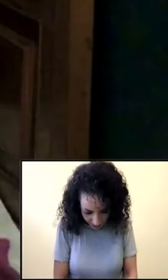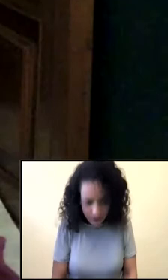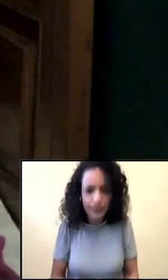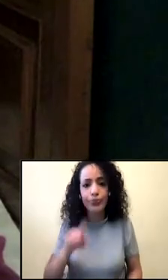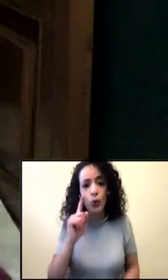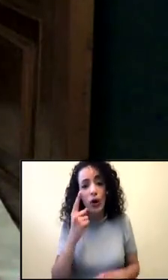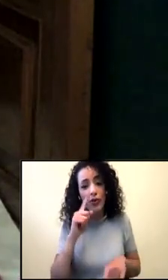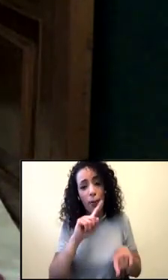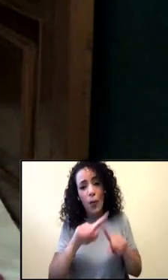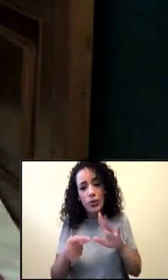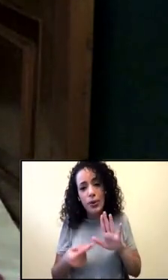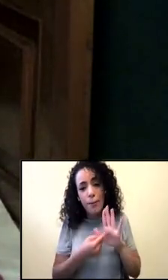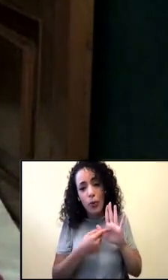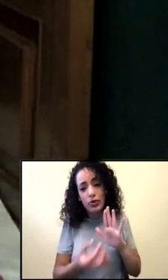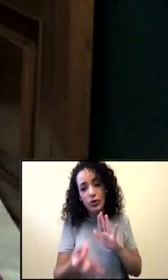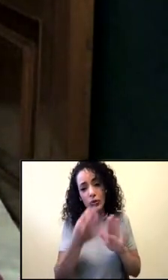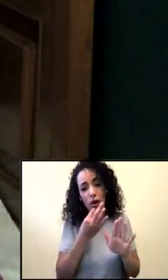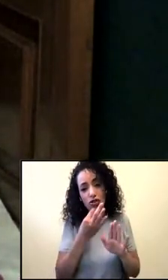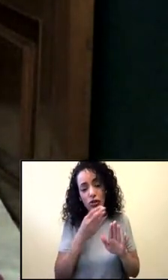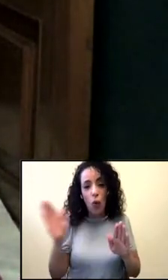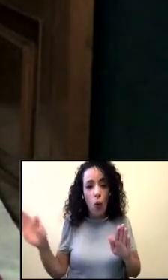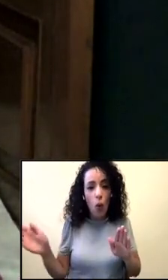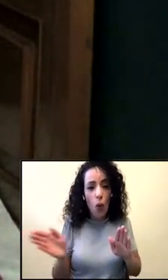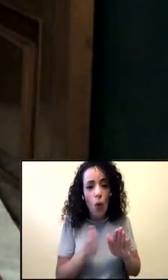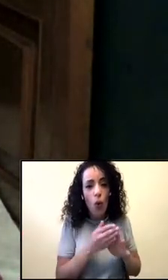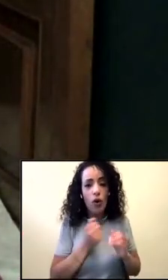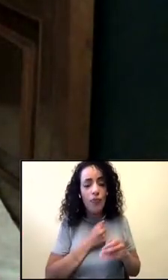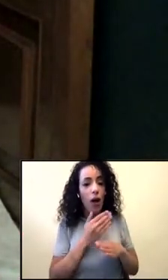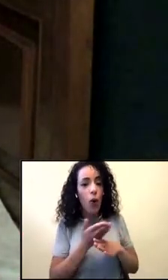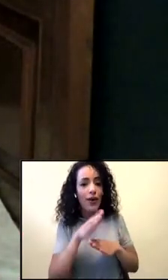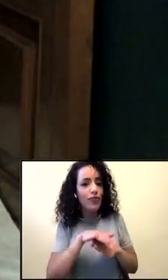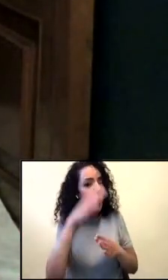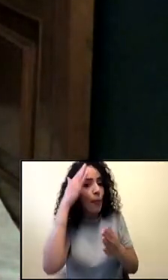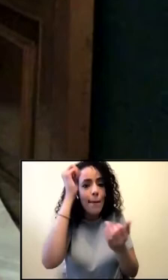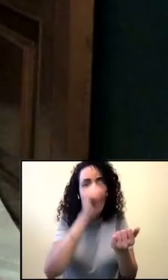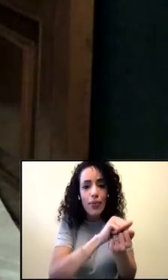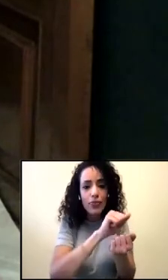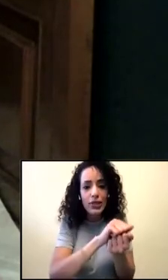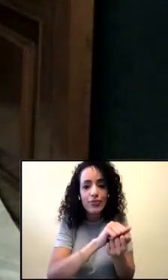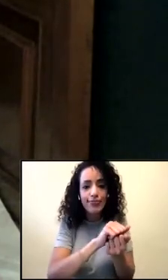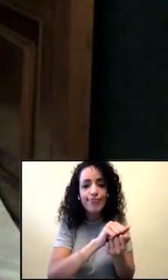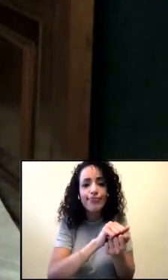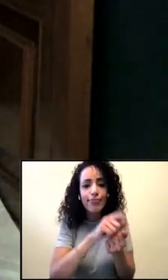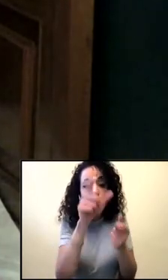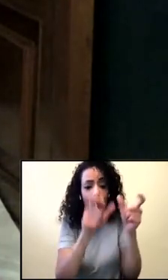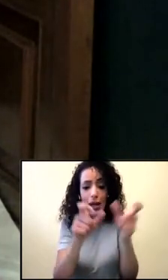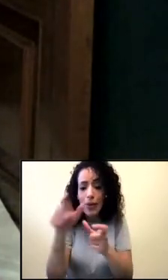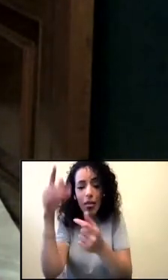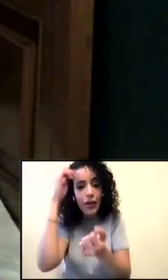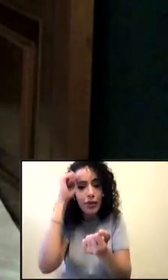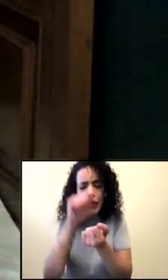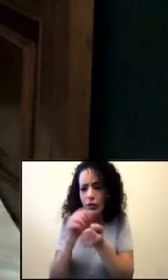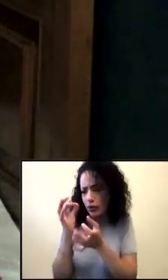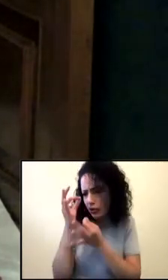get asked, because all of my work is on memory, and often you know my process, which is all